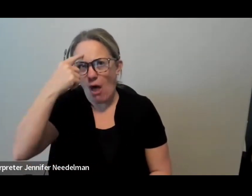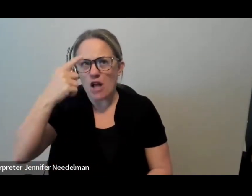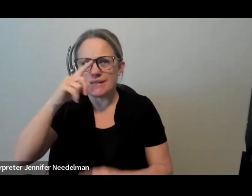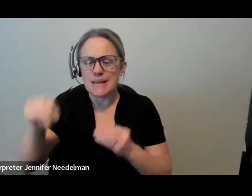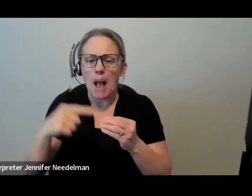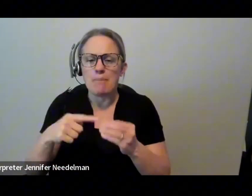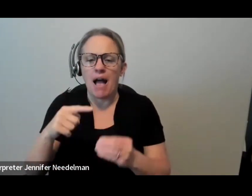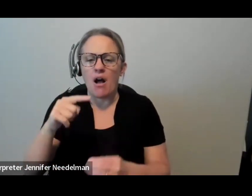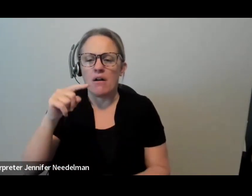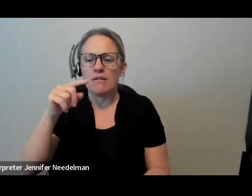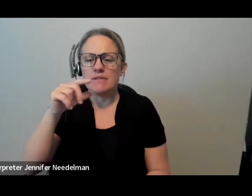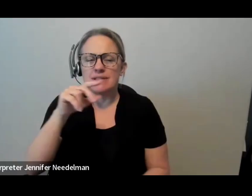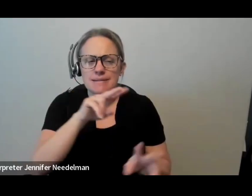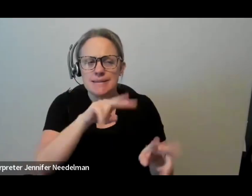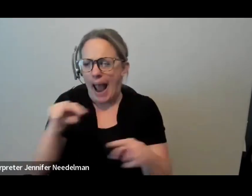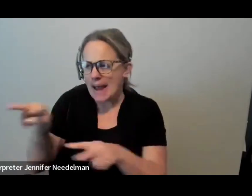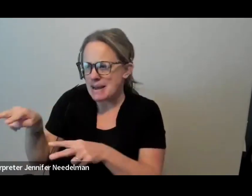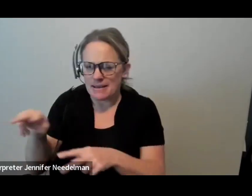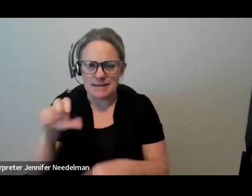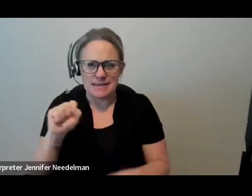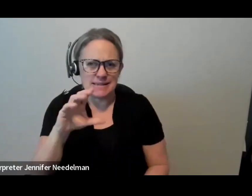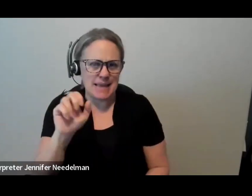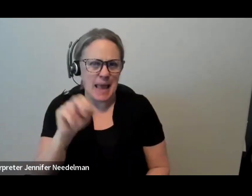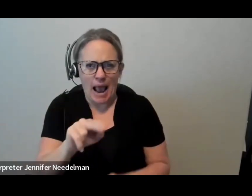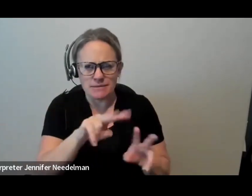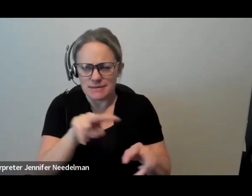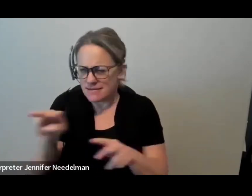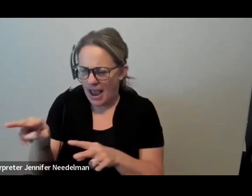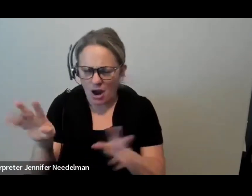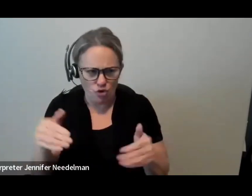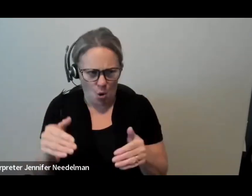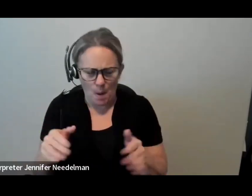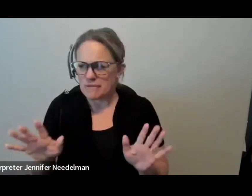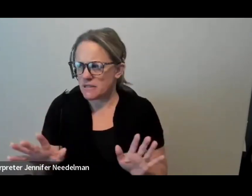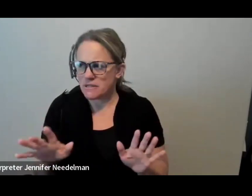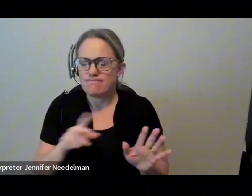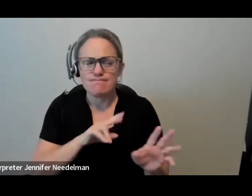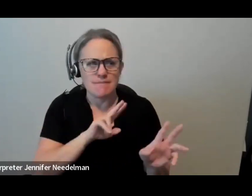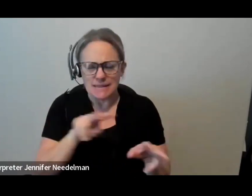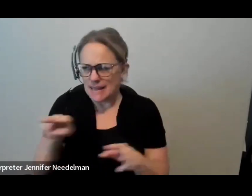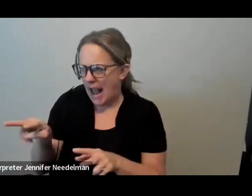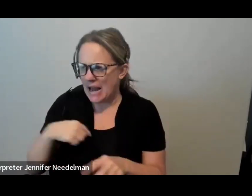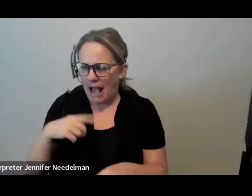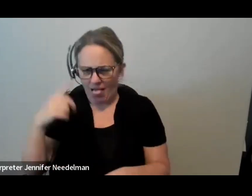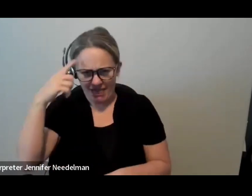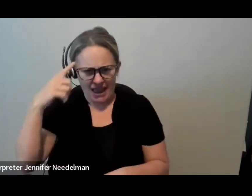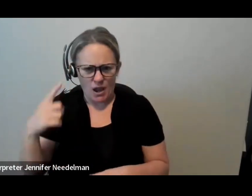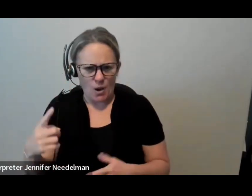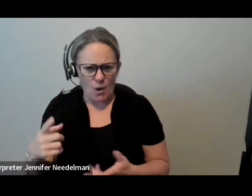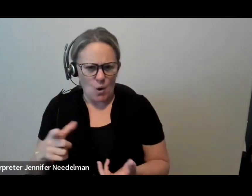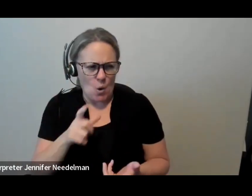I scan rooms, I scan web, like I look and I think, hmm, like who wouldn't have access here?